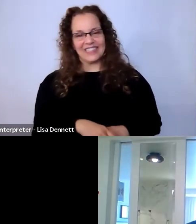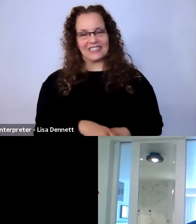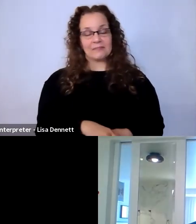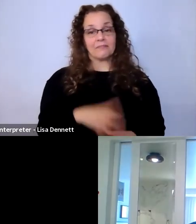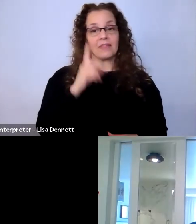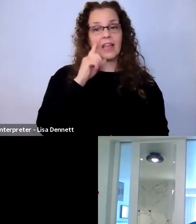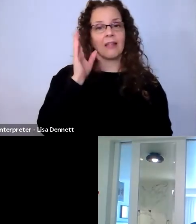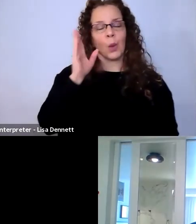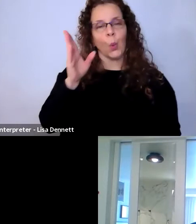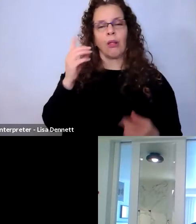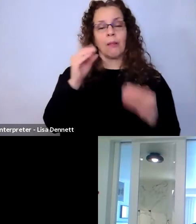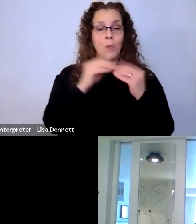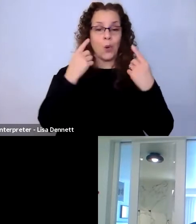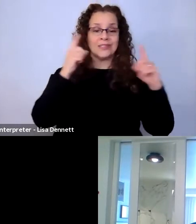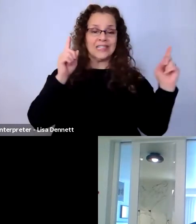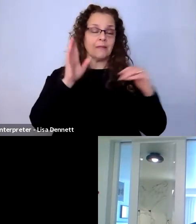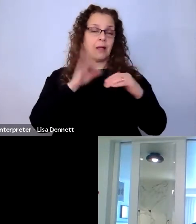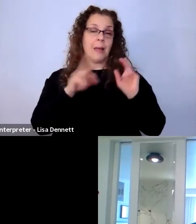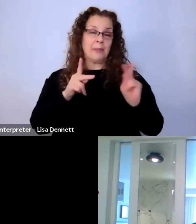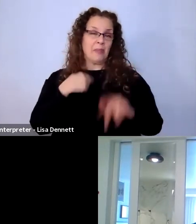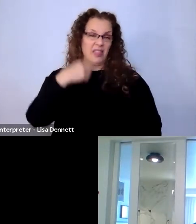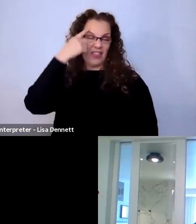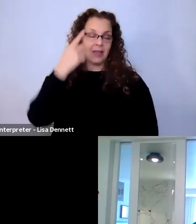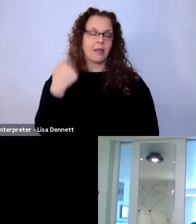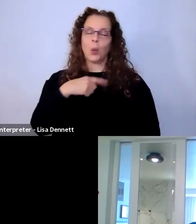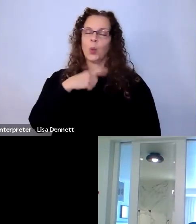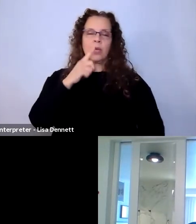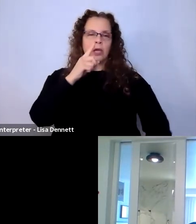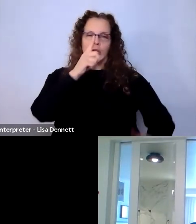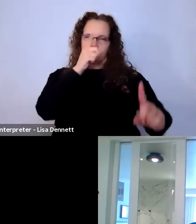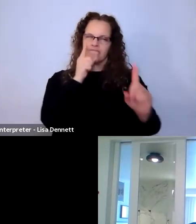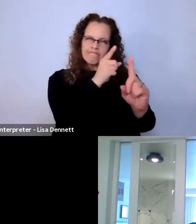successful than people realize we're so determine this is going to be great.